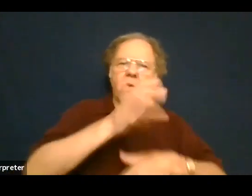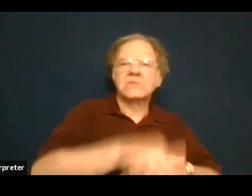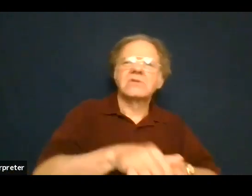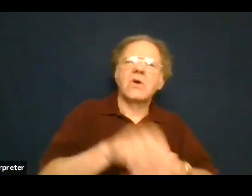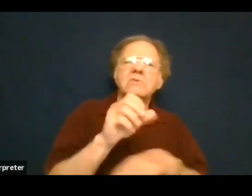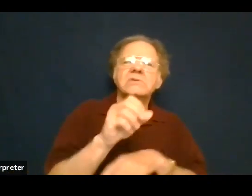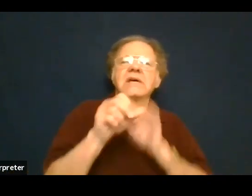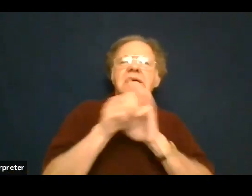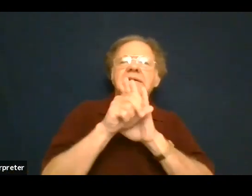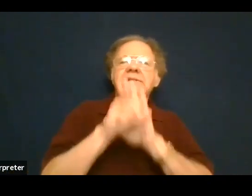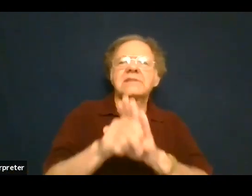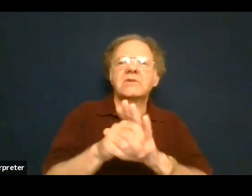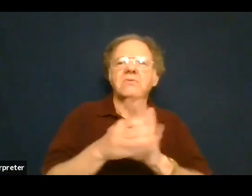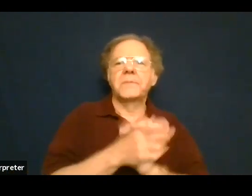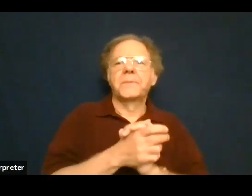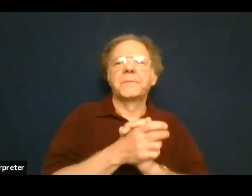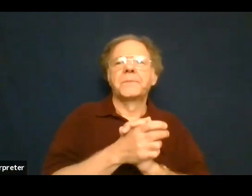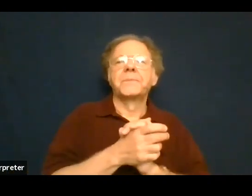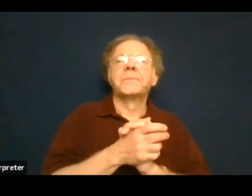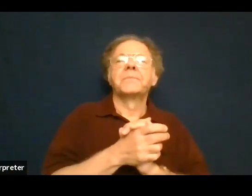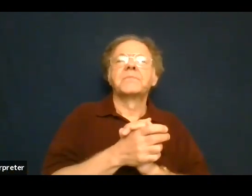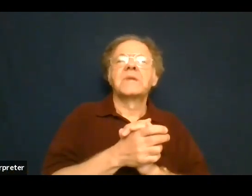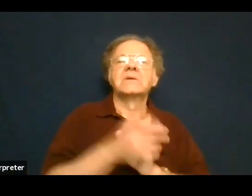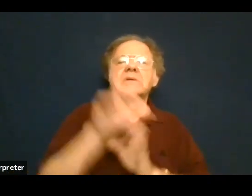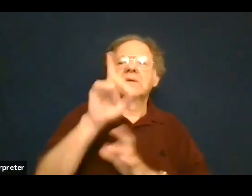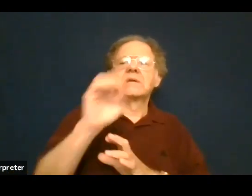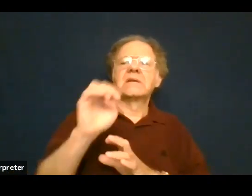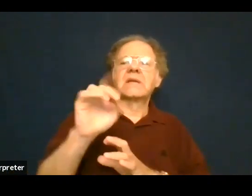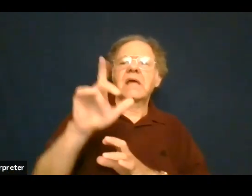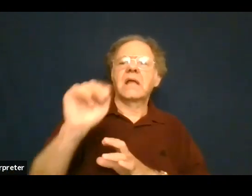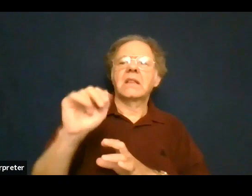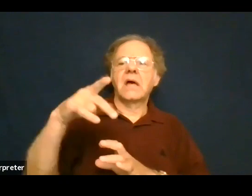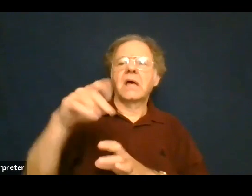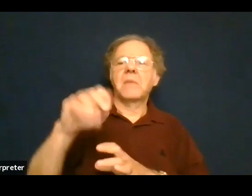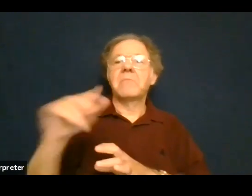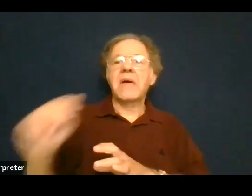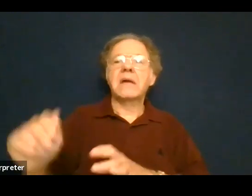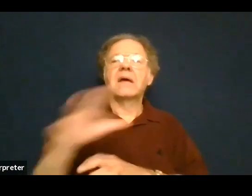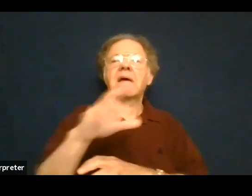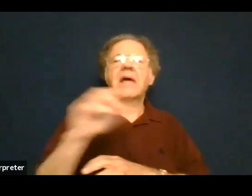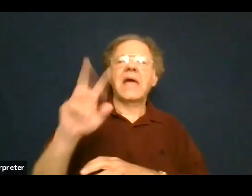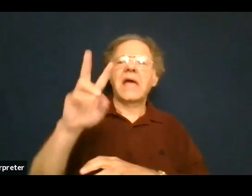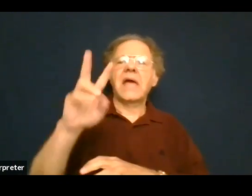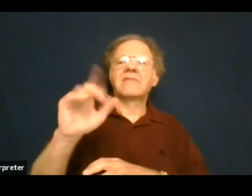So De La Pena and Galea reported on an Usher patient